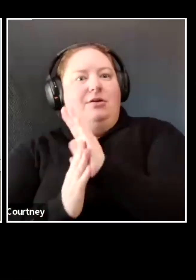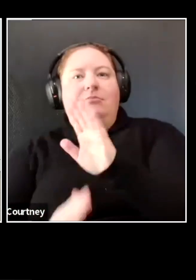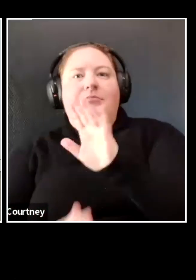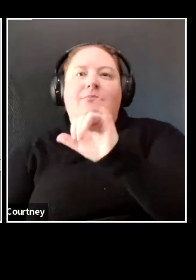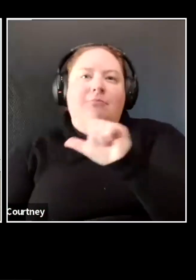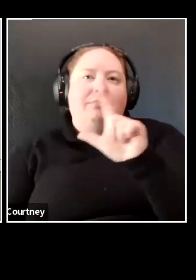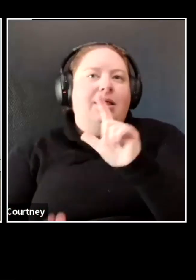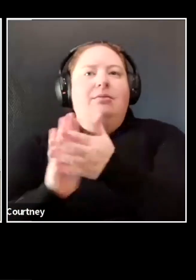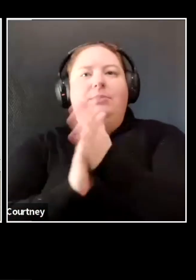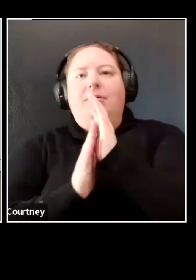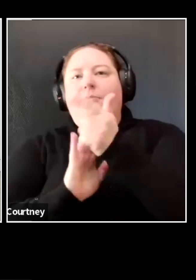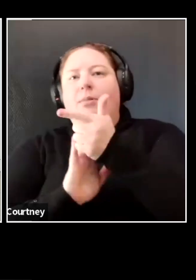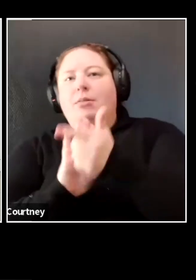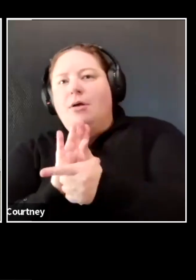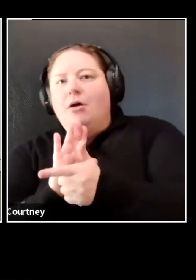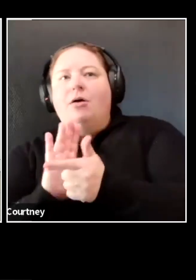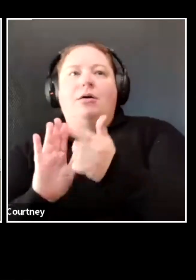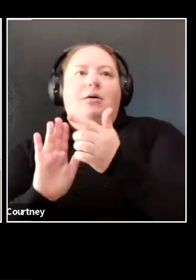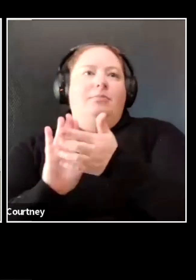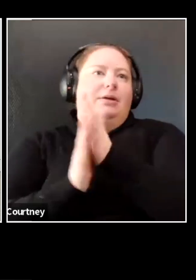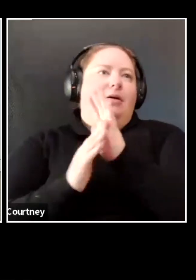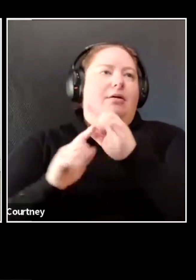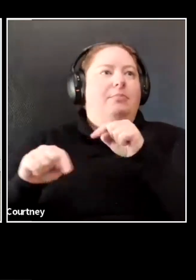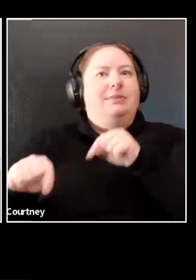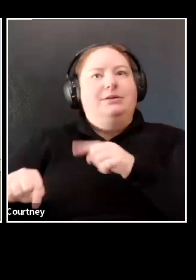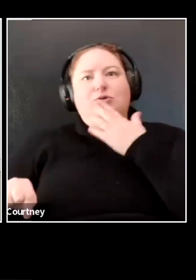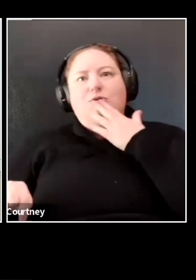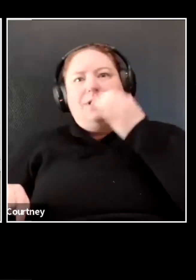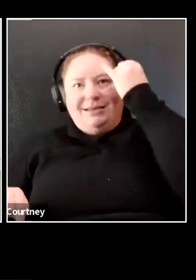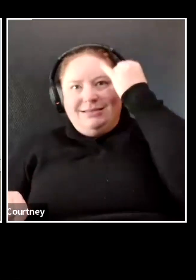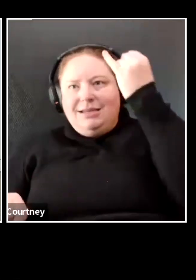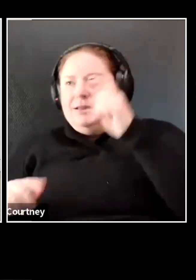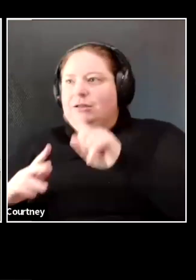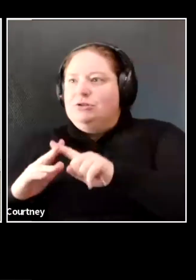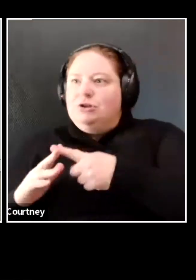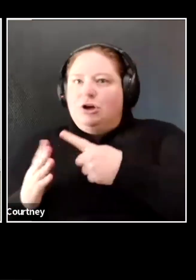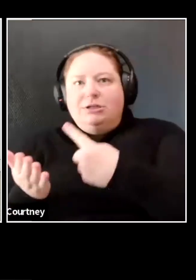you know, this is a good idea and now this is we're going to do a little bit of thinking and